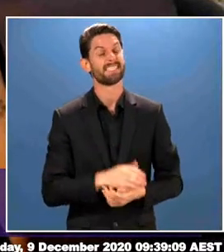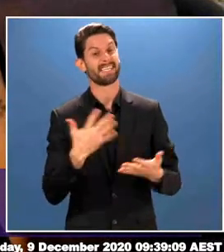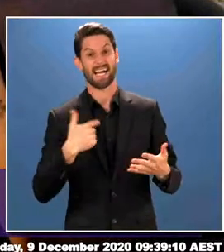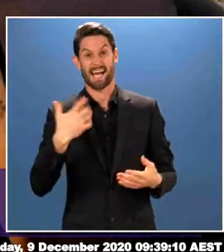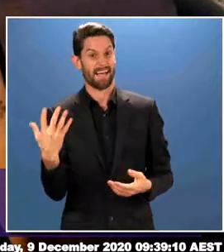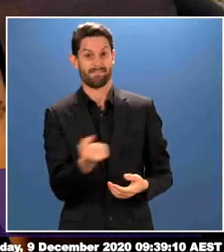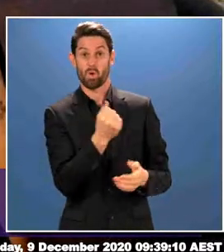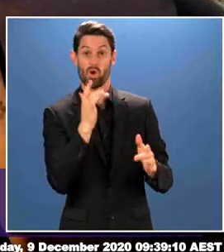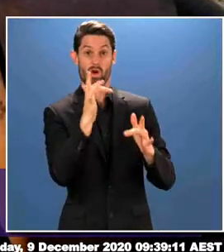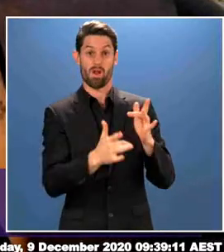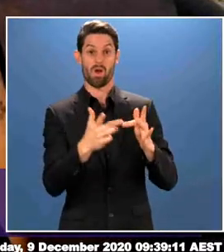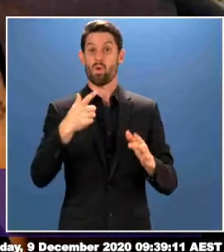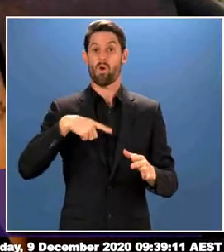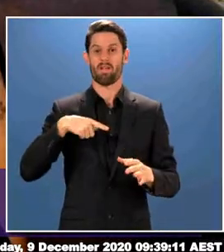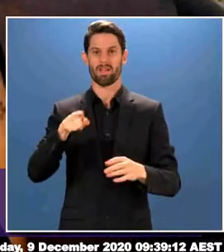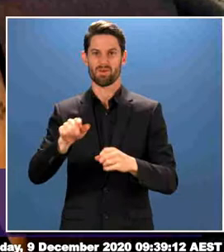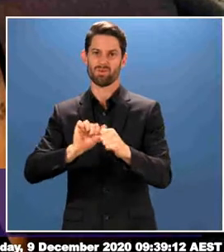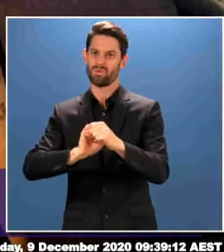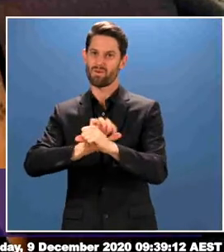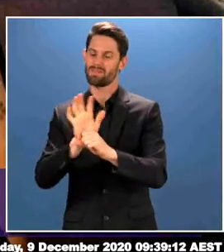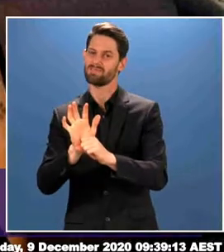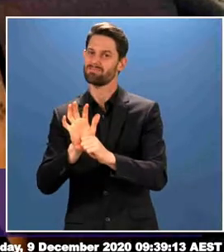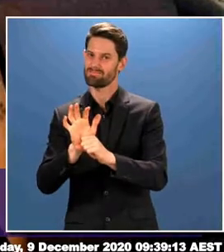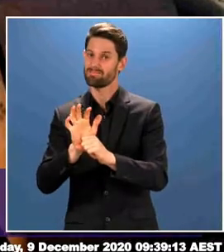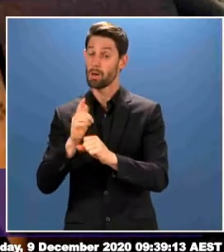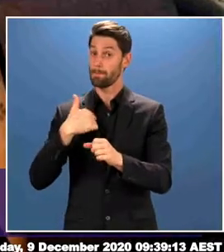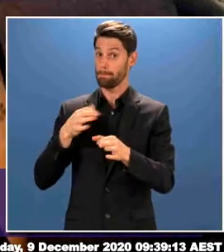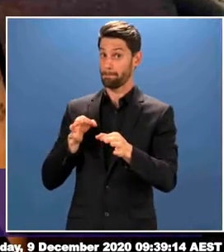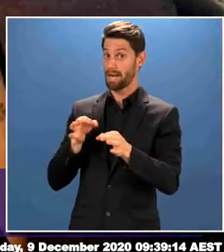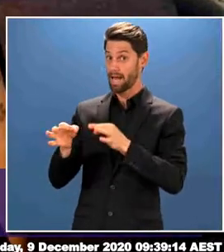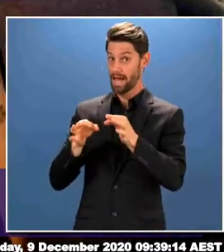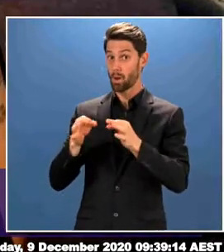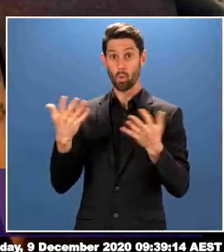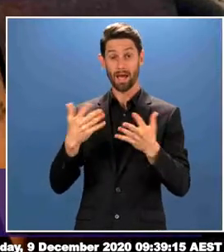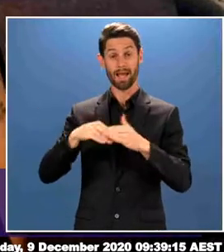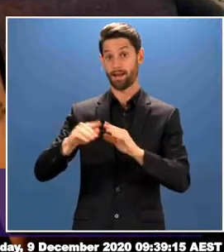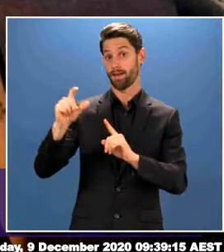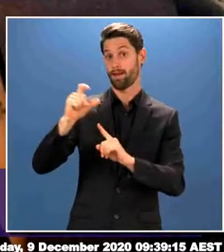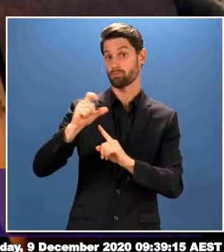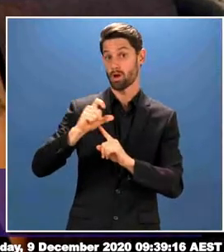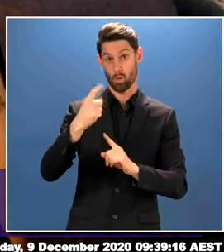I think the Co-design Committee's original idea was to do a one-day in-person Summit in Canberra, and to bring people together, but